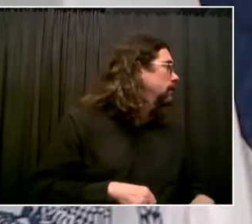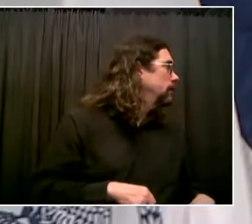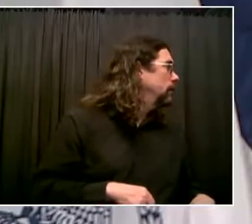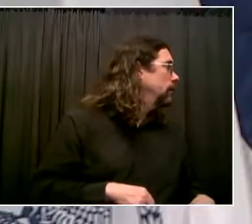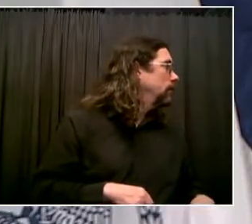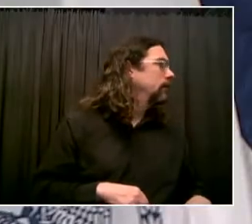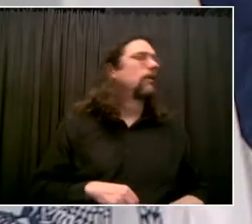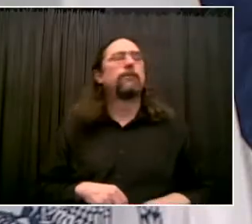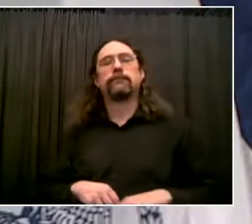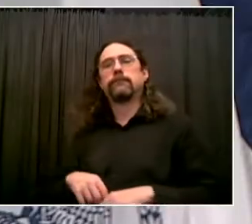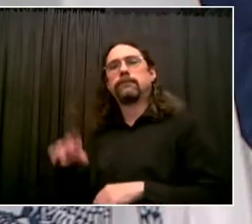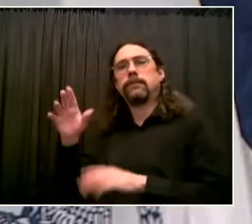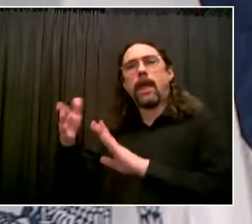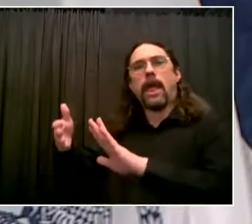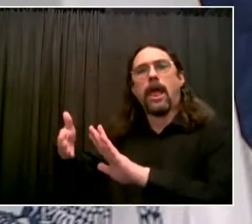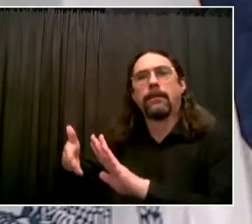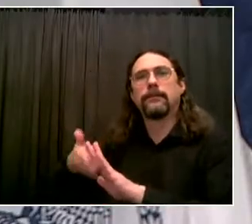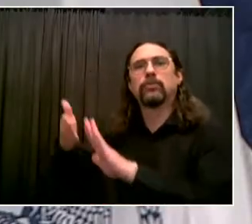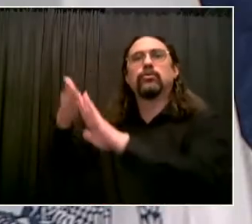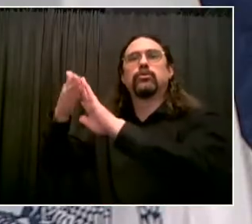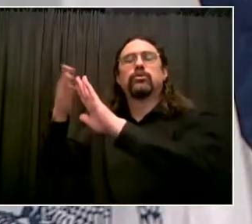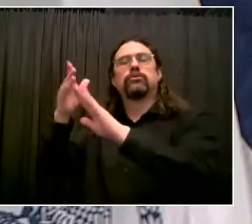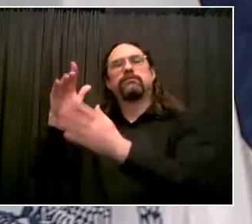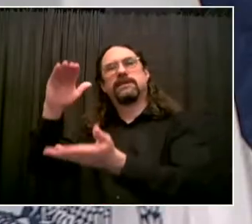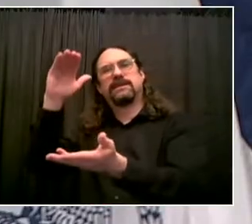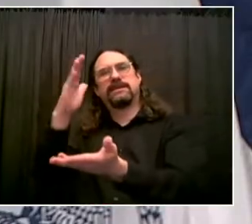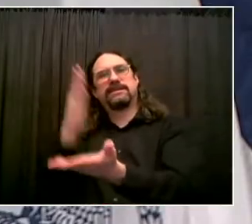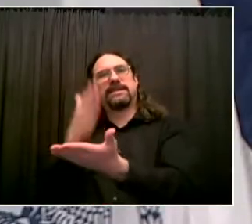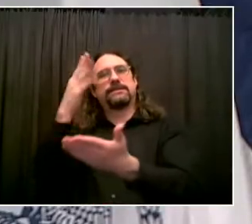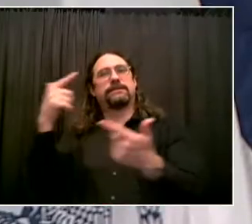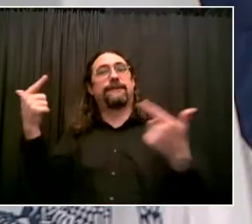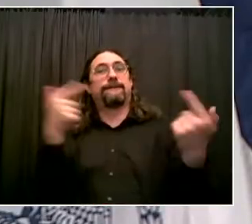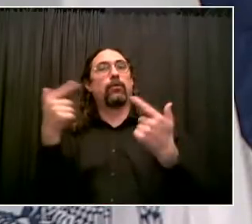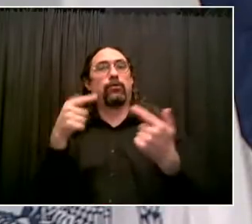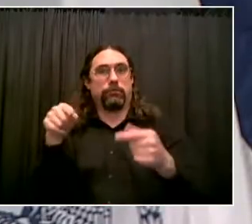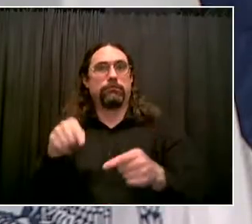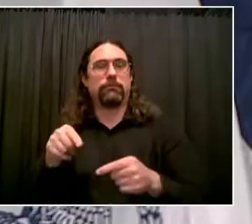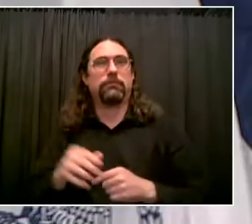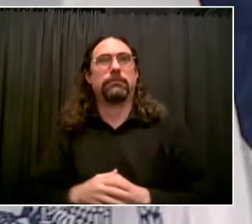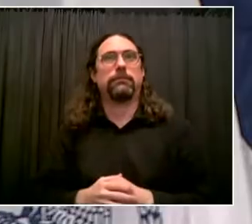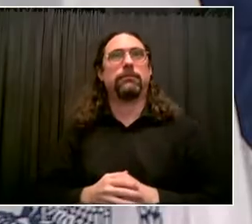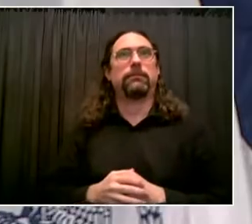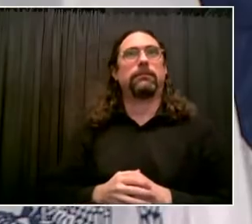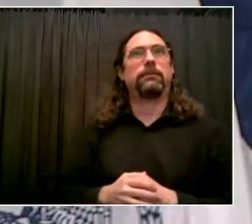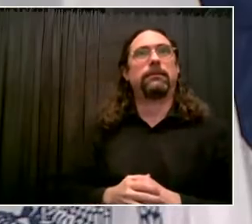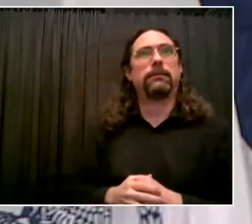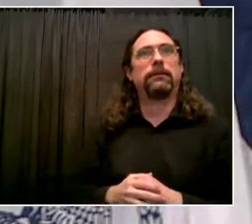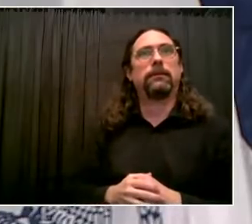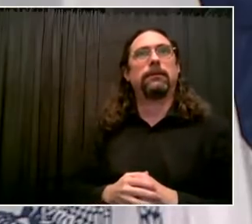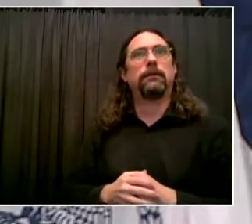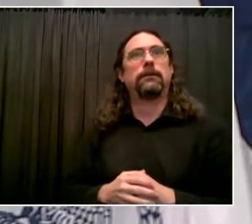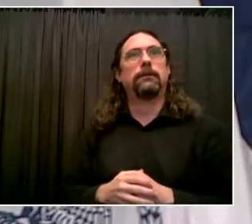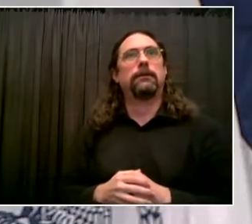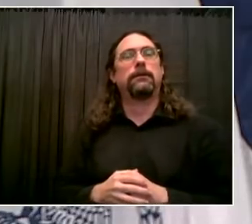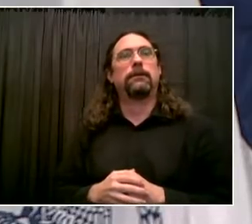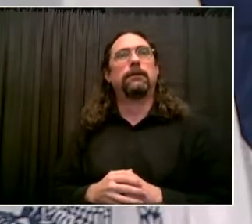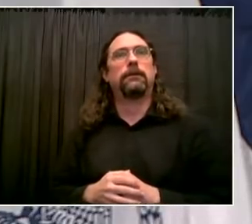HAPPEN IN STEPS YOU ARE TAKING TO TAKE SURE CAN COME BACK IN A ROBUST WAY THIS